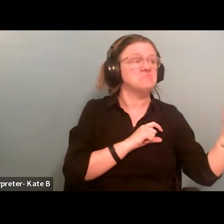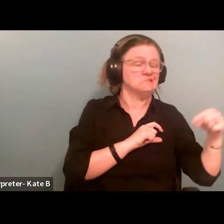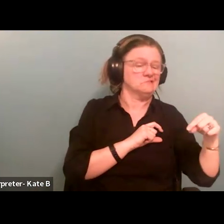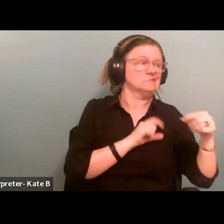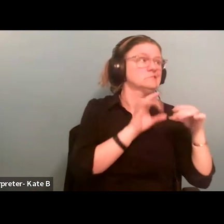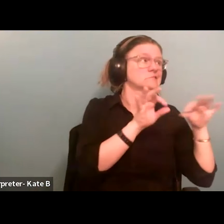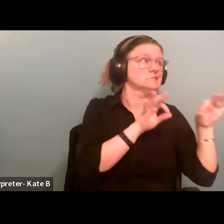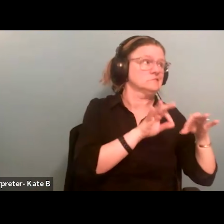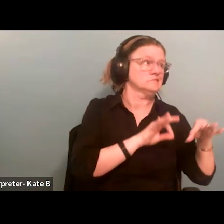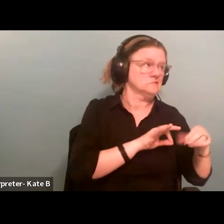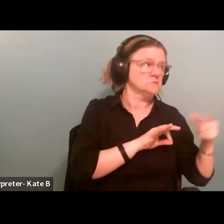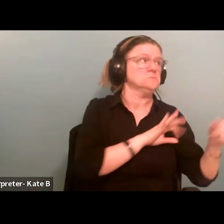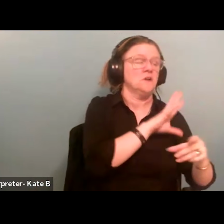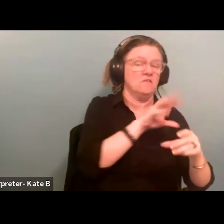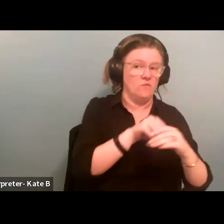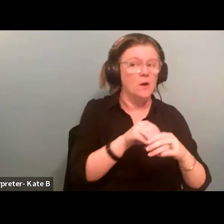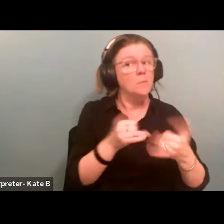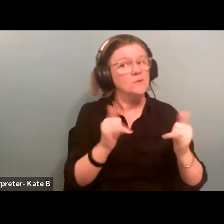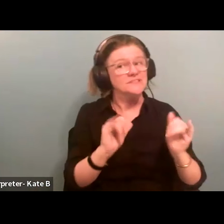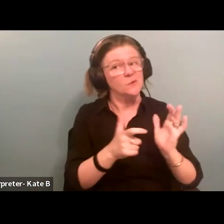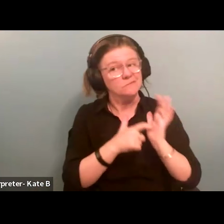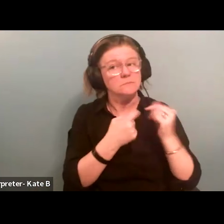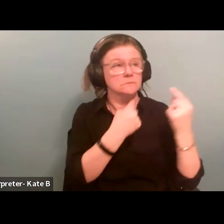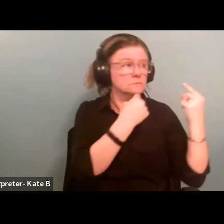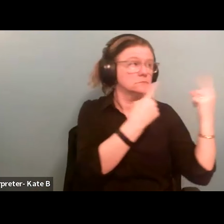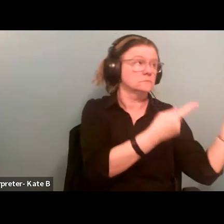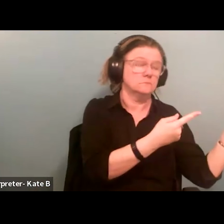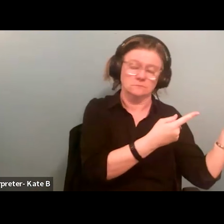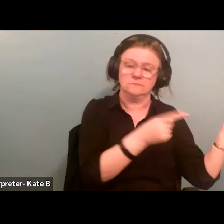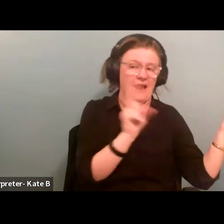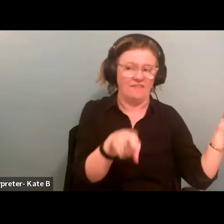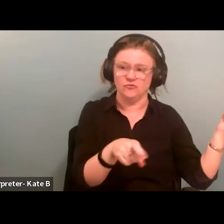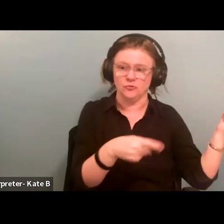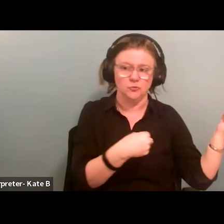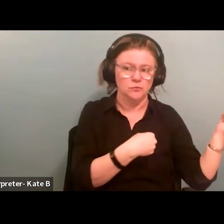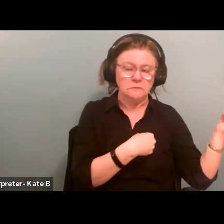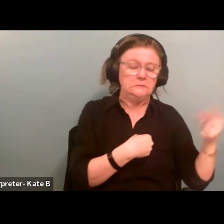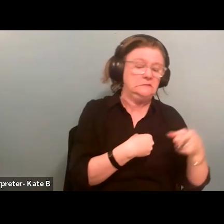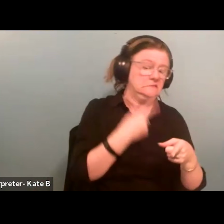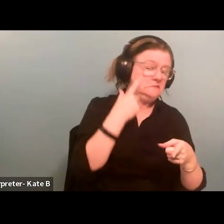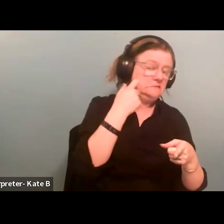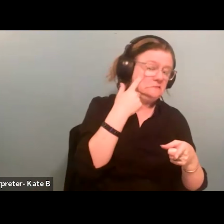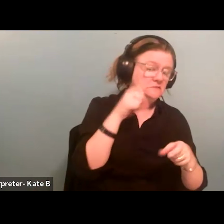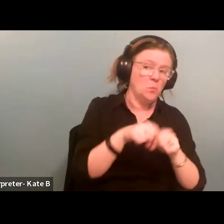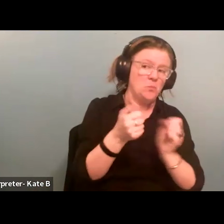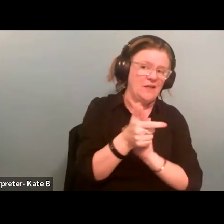for criminal activity, but we have to report to law enforcement if we believe there may be criminal activity.